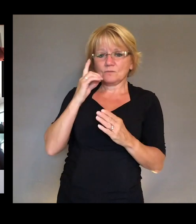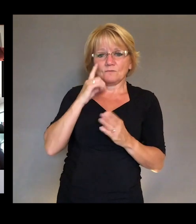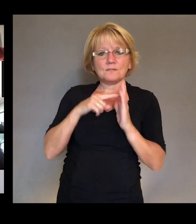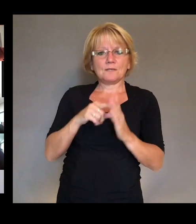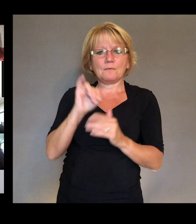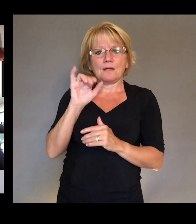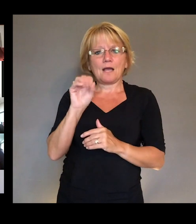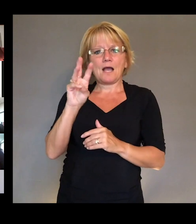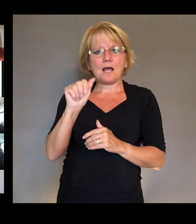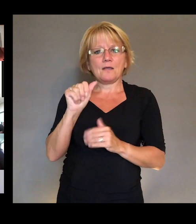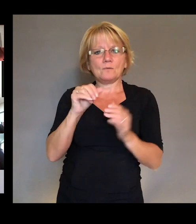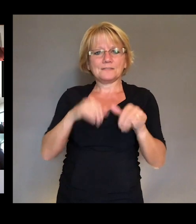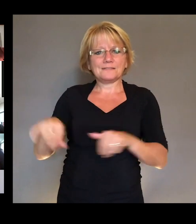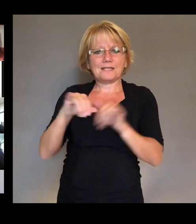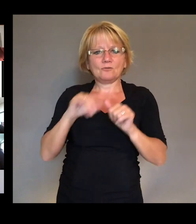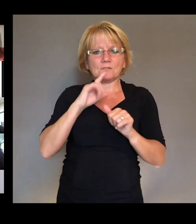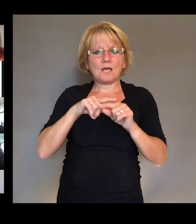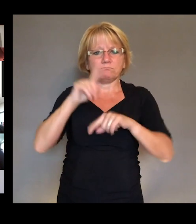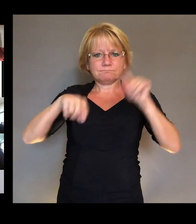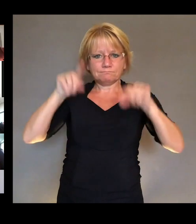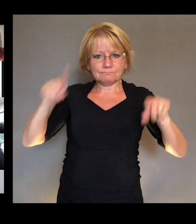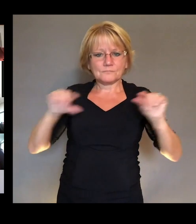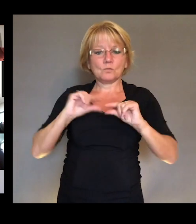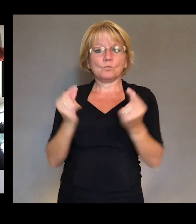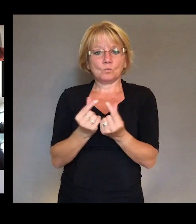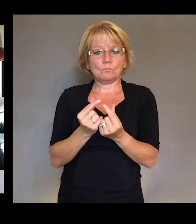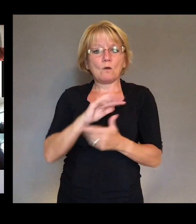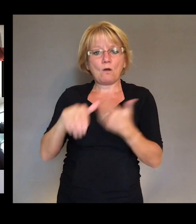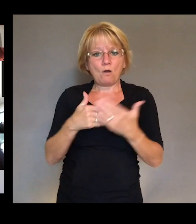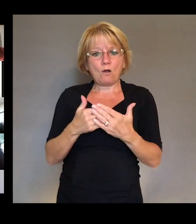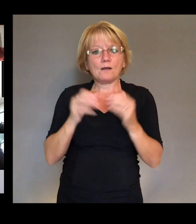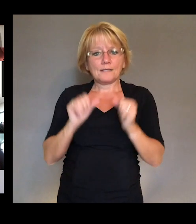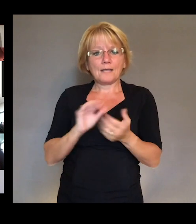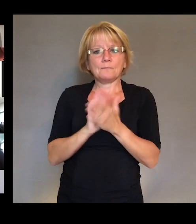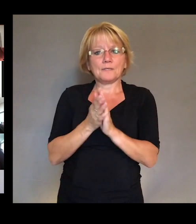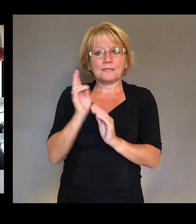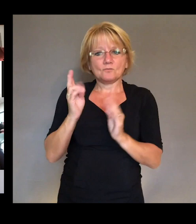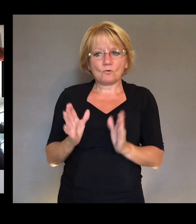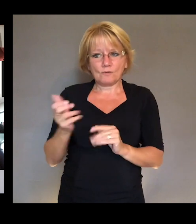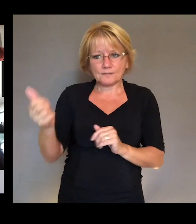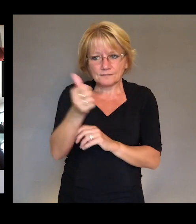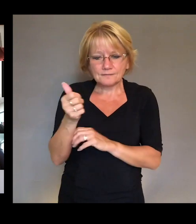for Iowa standards in particular are a pretty diverse group, that all of them can be historians, that I want all of them